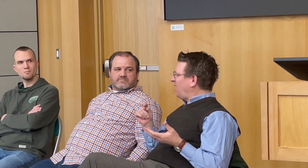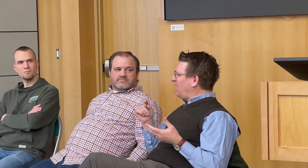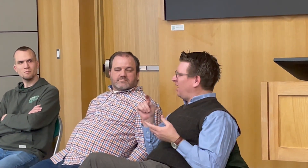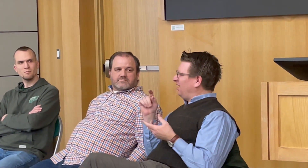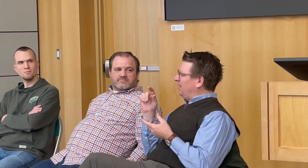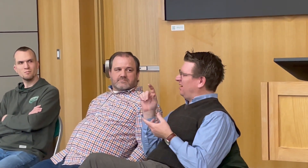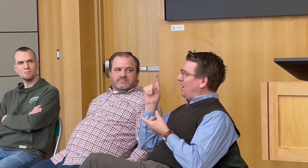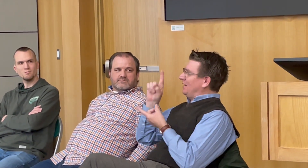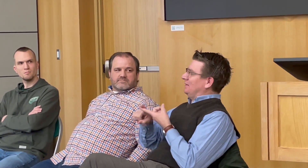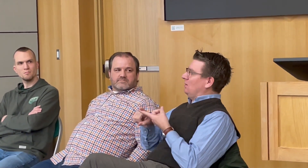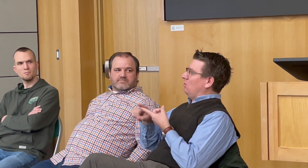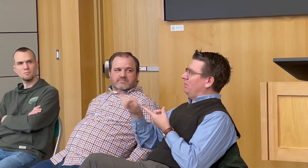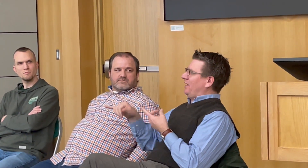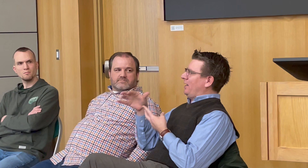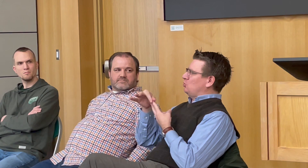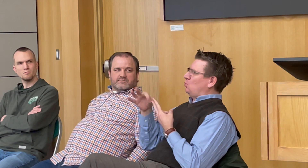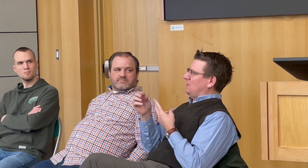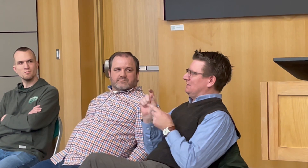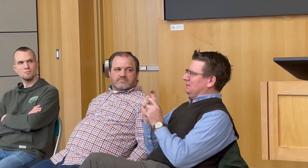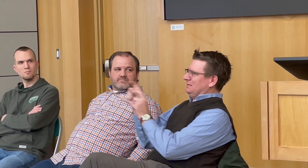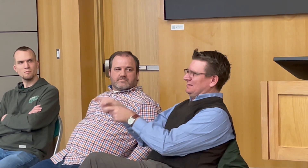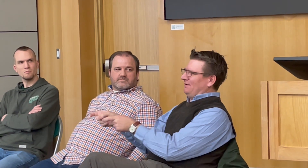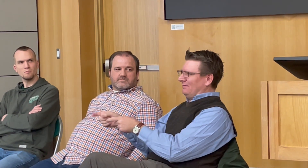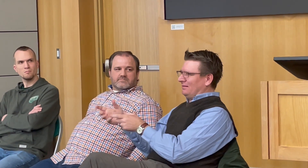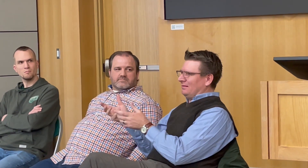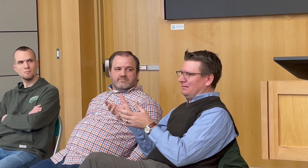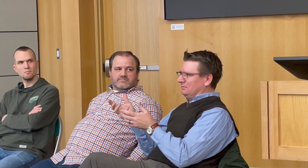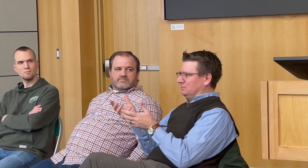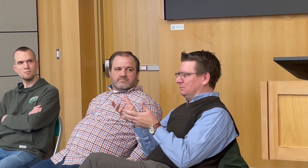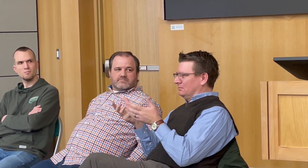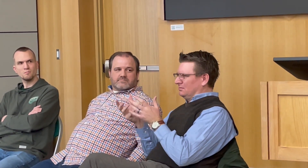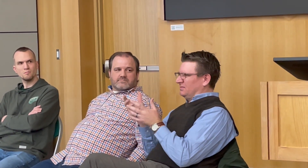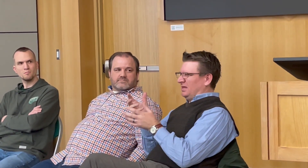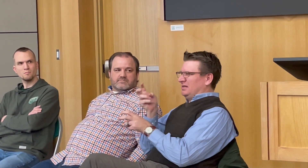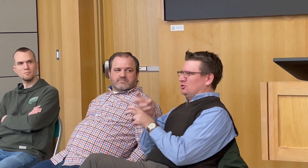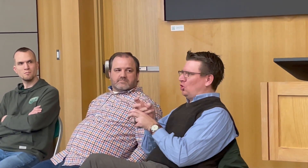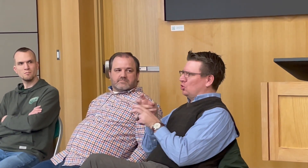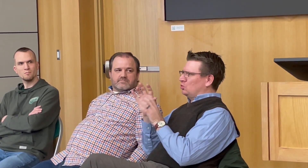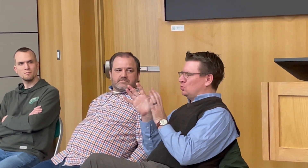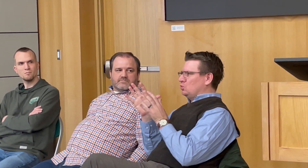that I really care about anything other than that right but until that choice is really given and